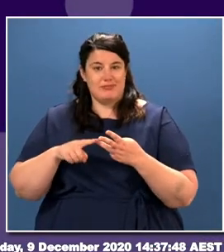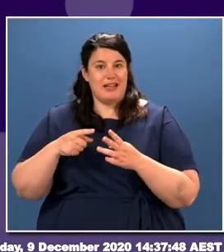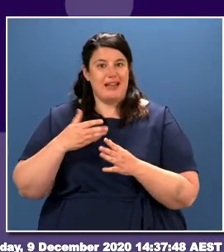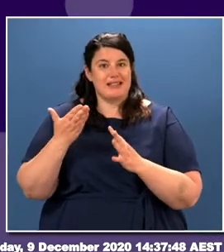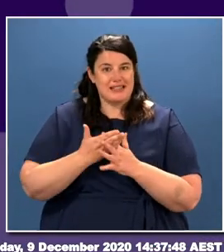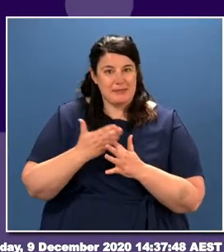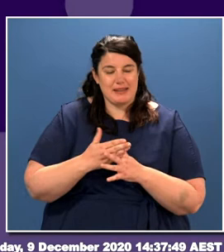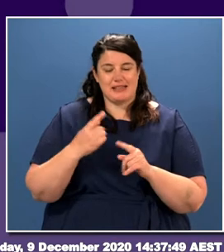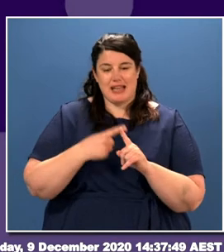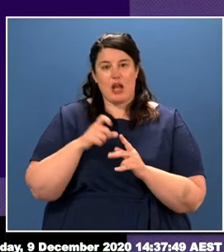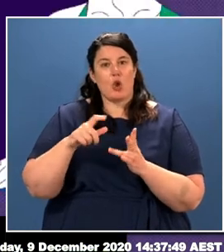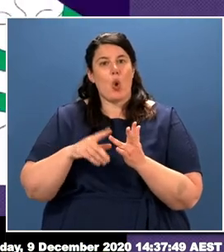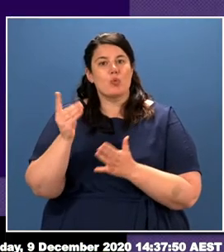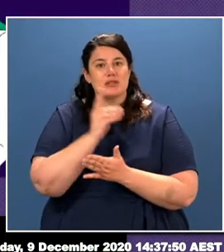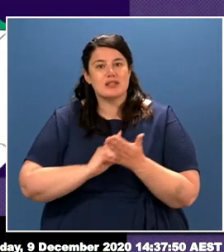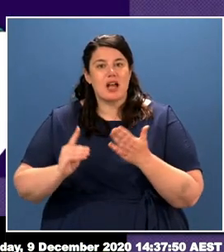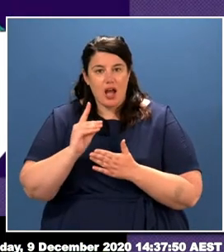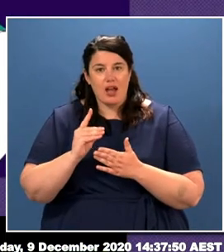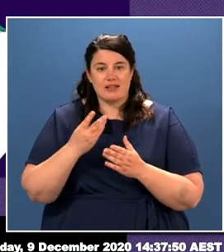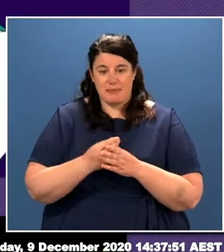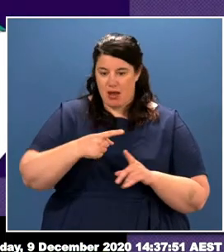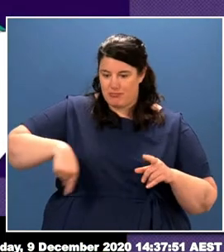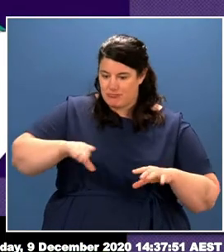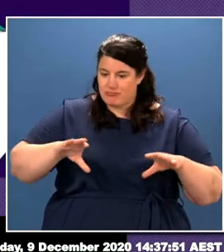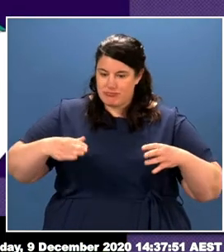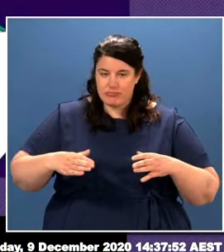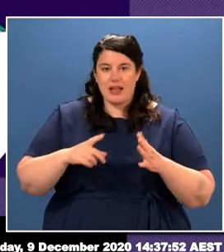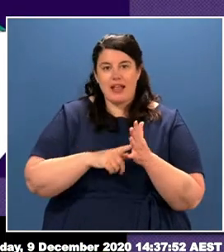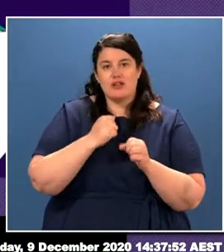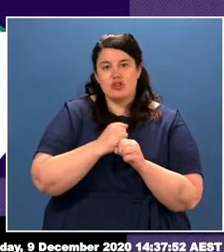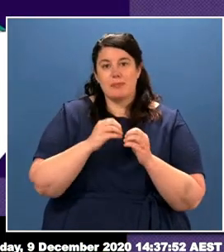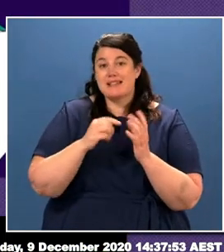and co-designed by a group of dedicated LGBTI+ people with disabilities.